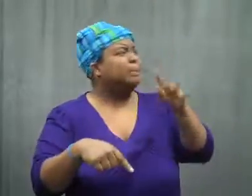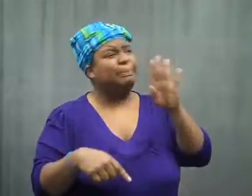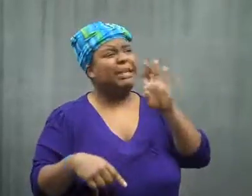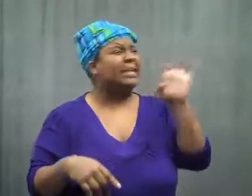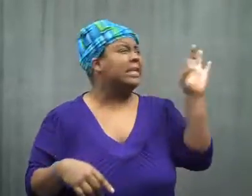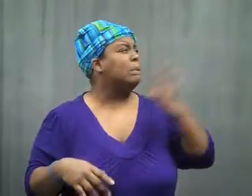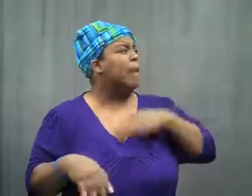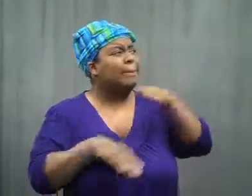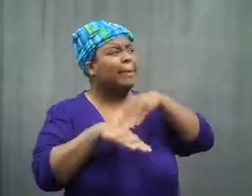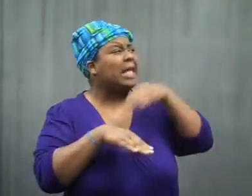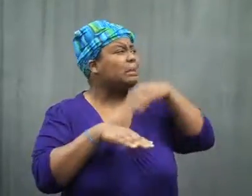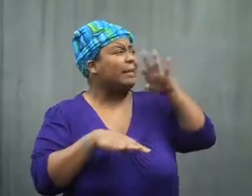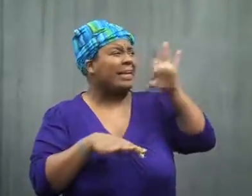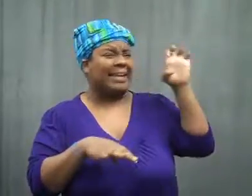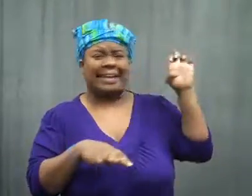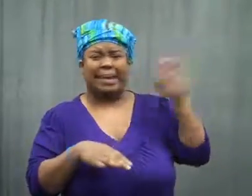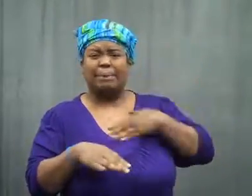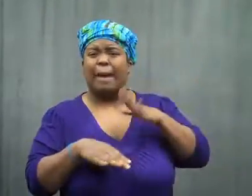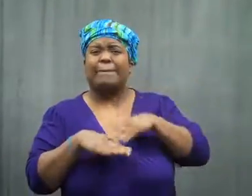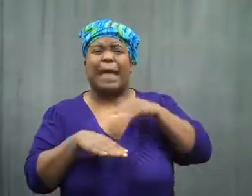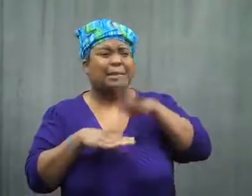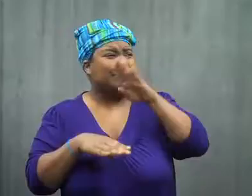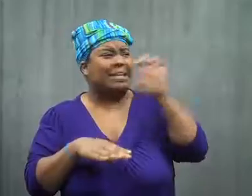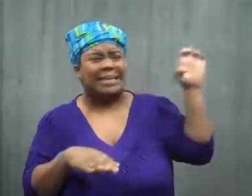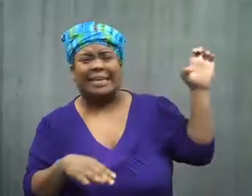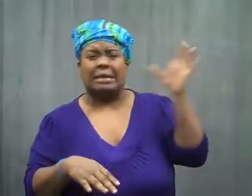I said, "It's my pet bee! My pet bee!"